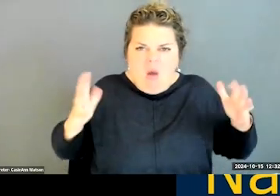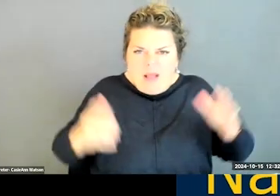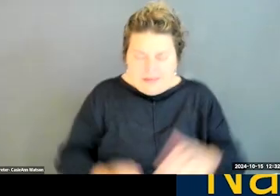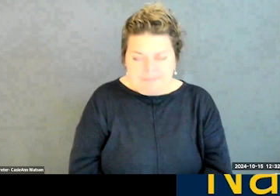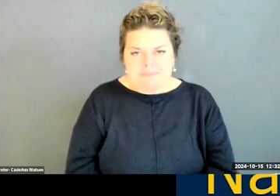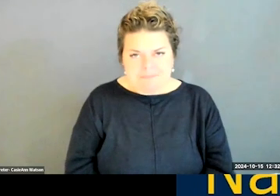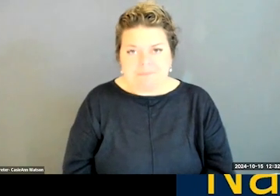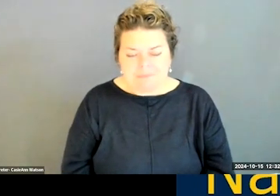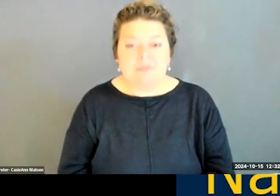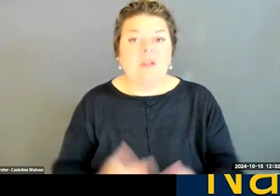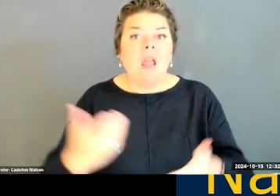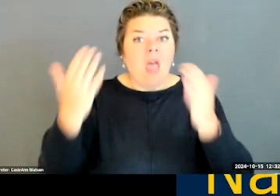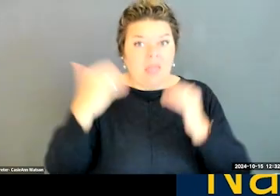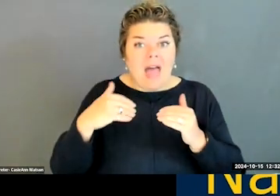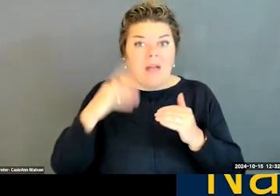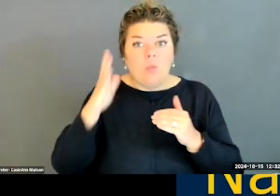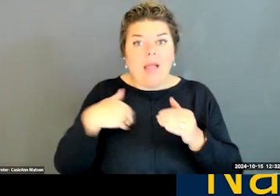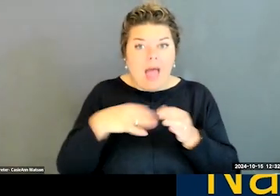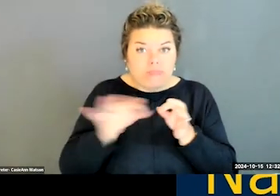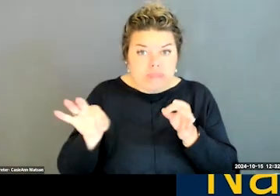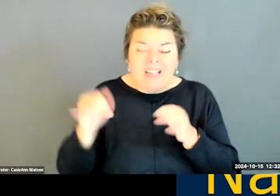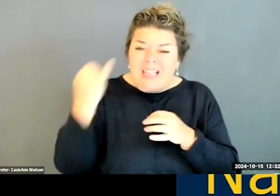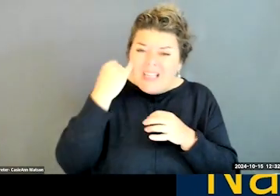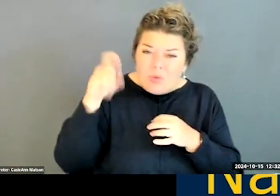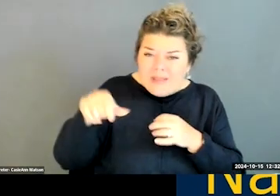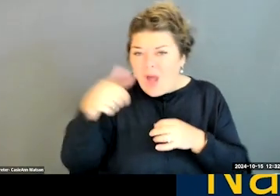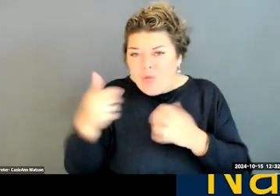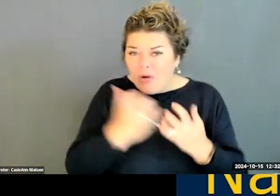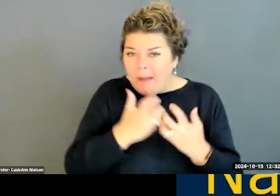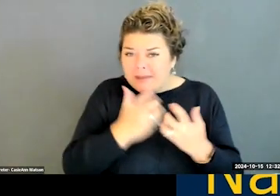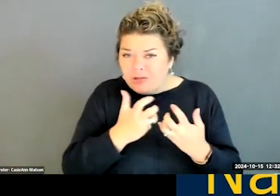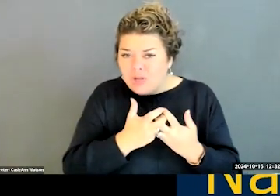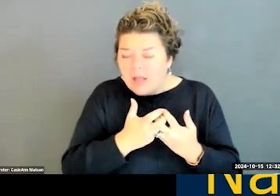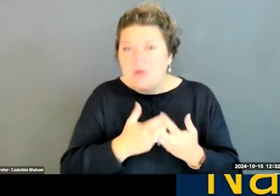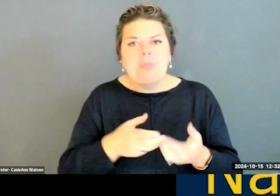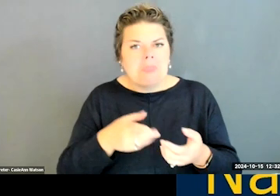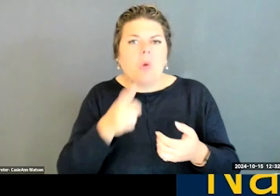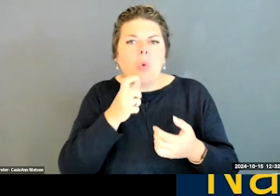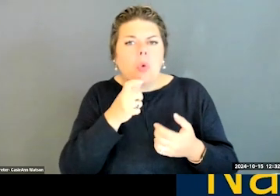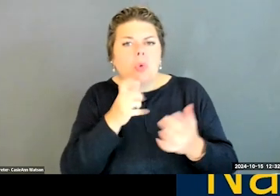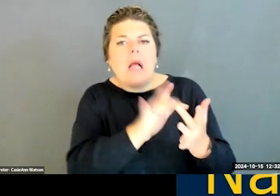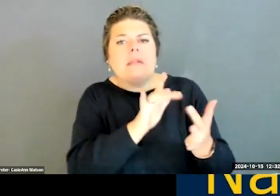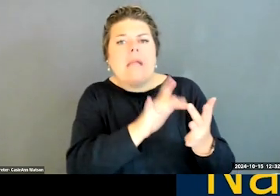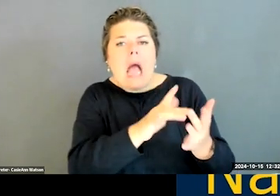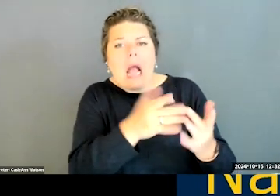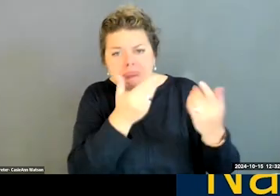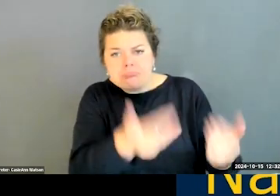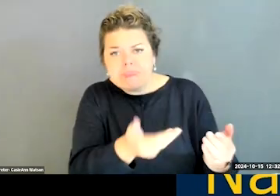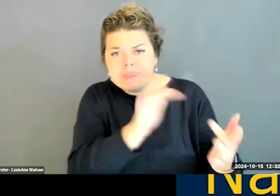Then we'll have a statement in there about, "If you need any other additional accommodation, "here's who to contact and make sure you do so early